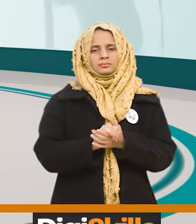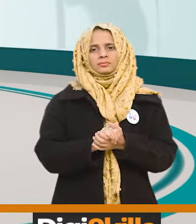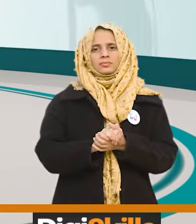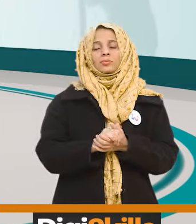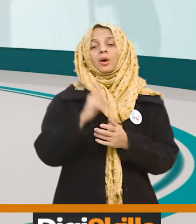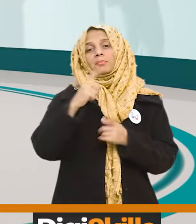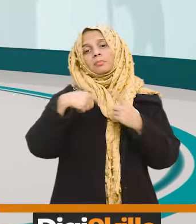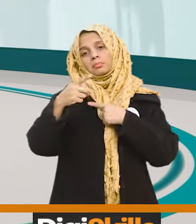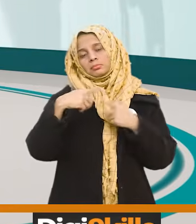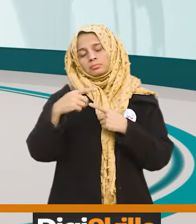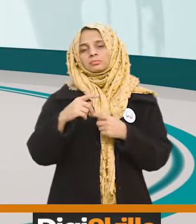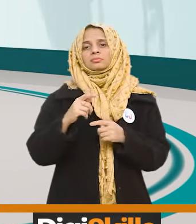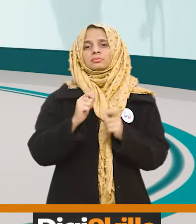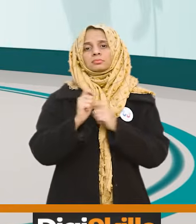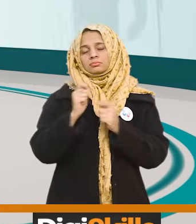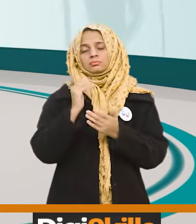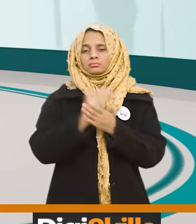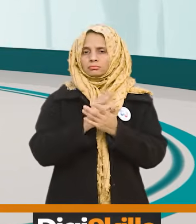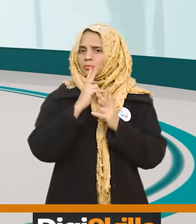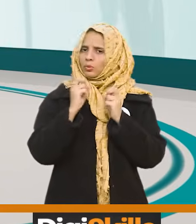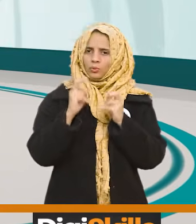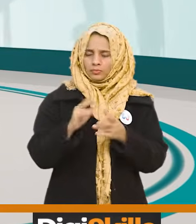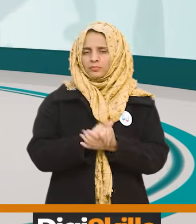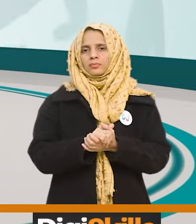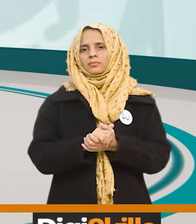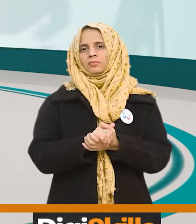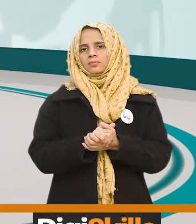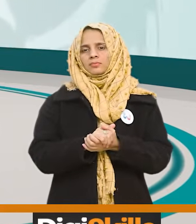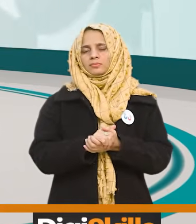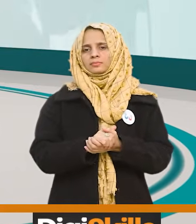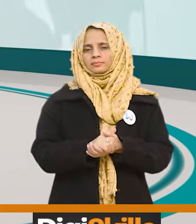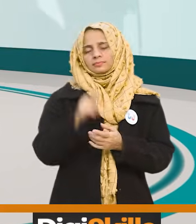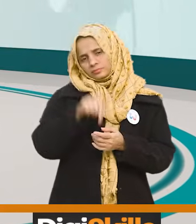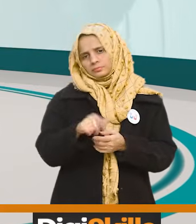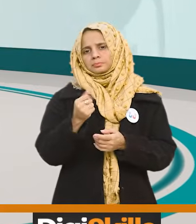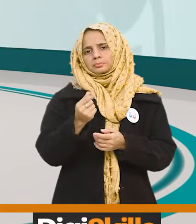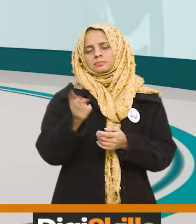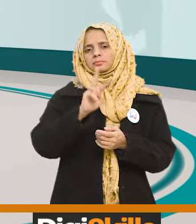Sometimes, Employers and Freelancers can mutually agree that these are the payment milestones